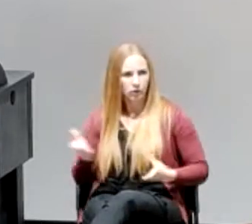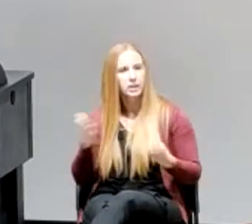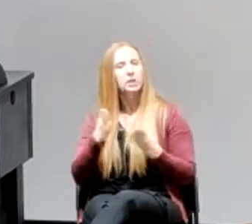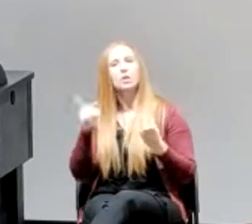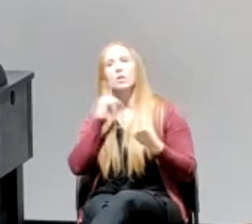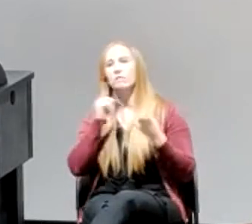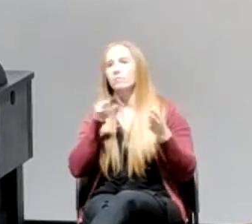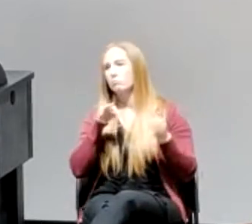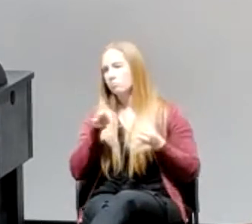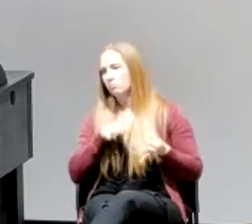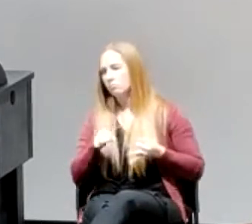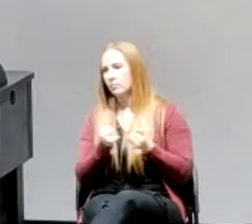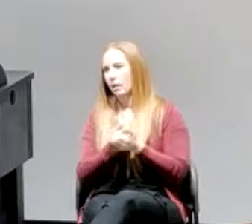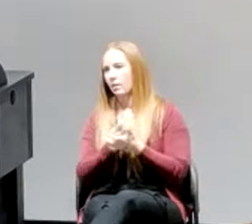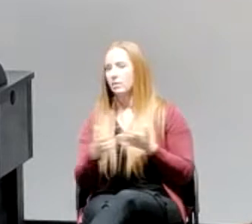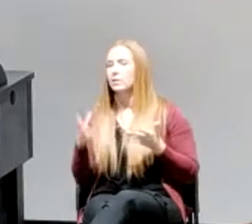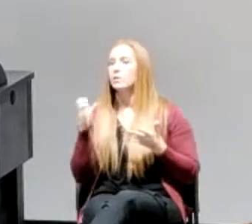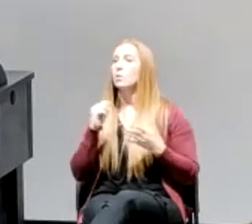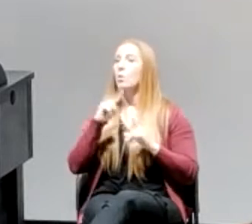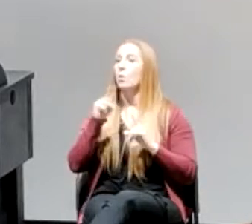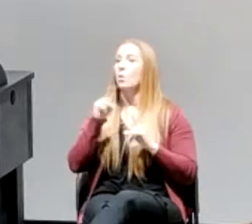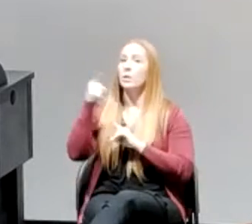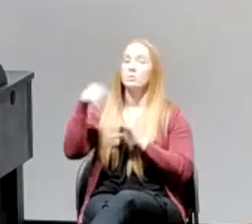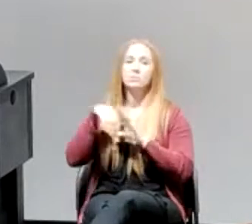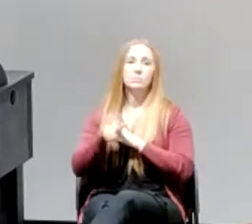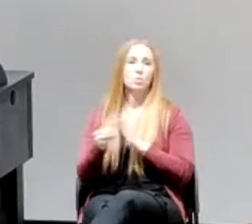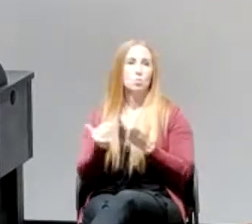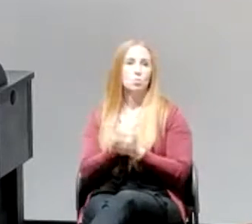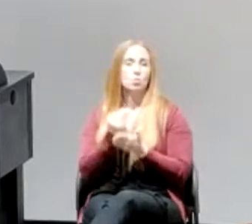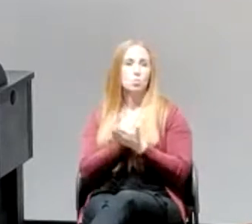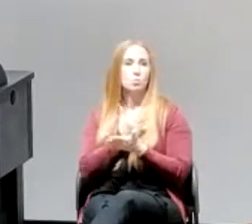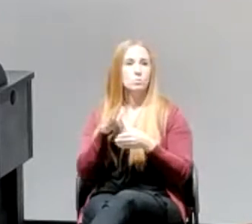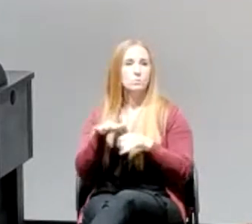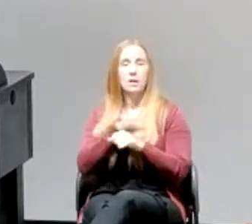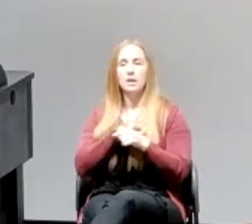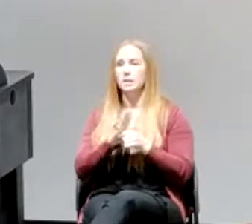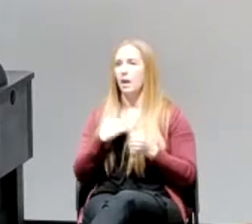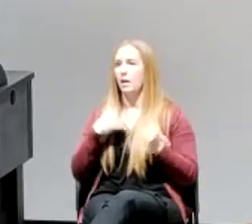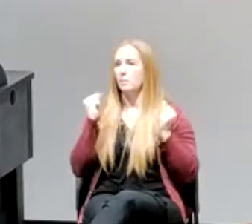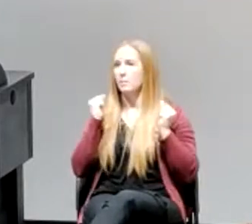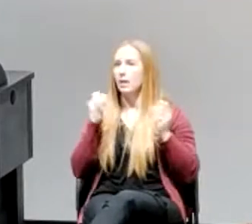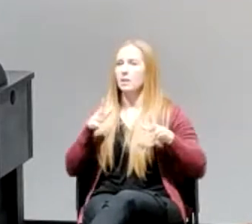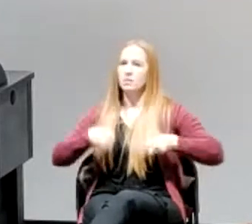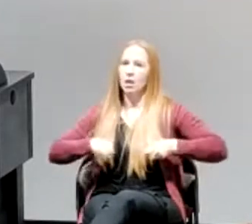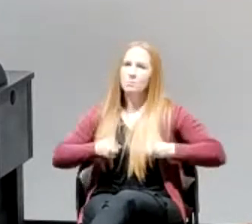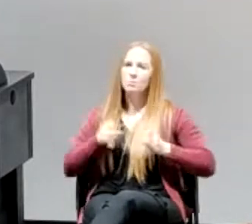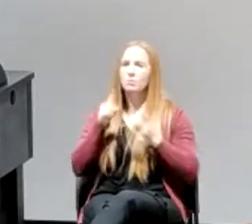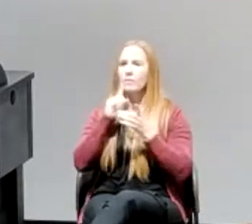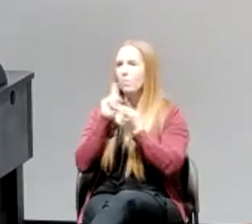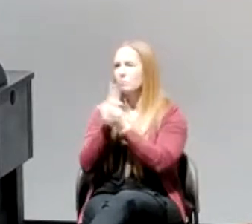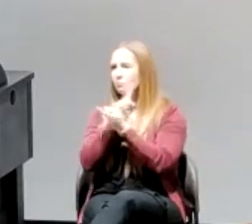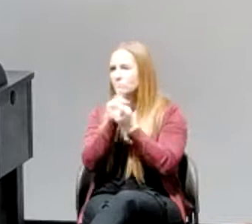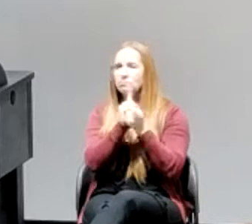? Perhaps the social and economic imperative for the students we heard about yesterday and our dynamic and brilliant speaker is here to